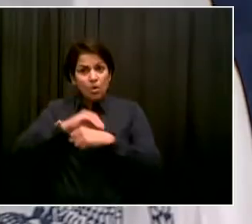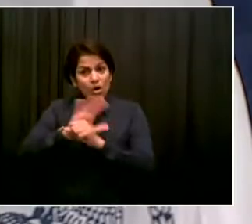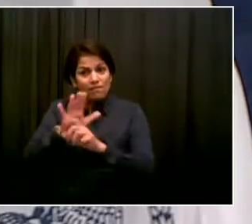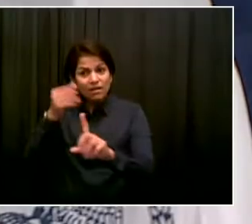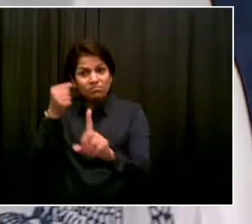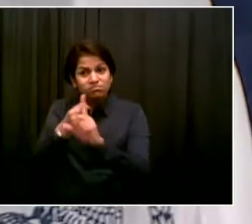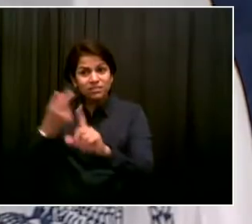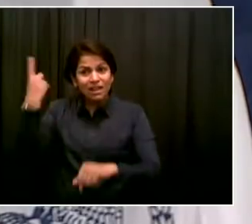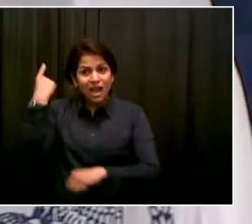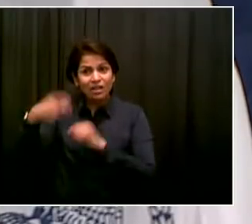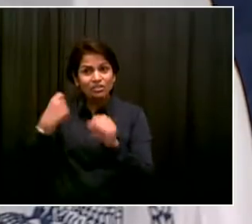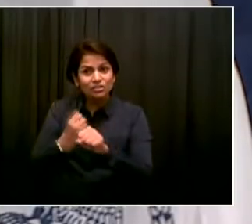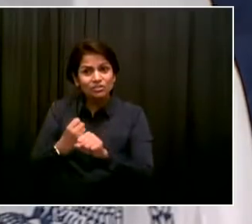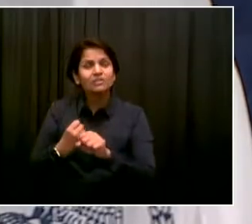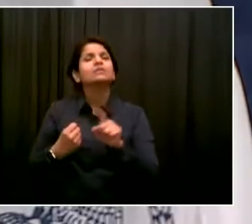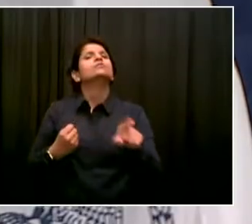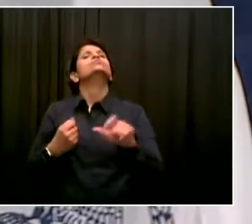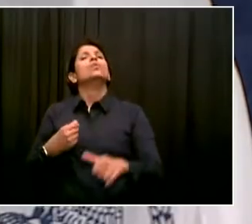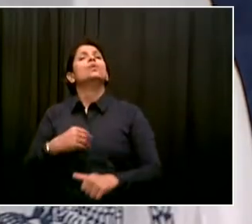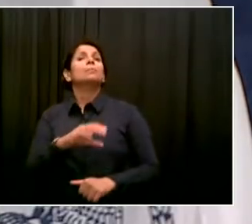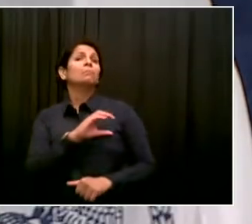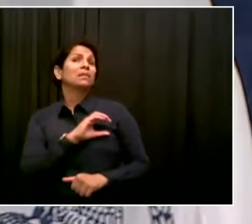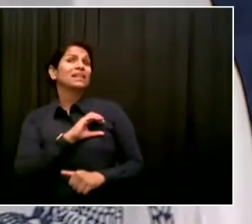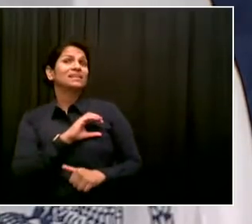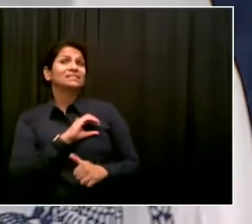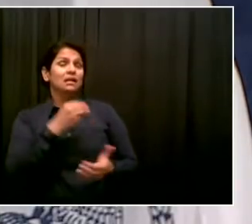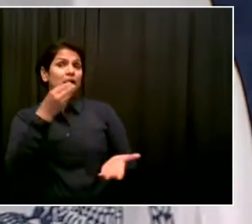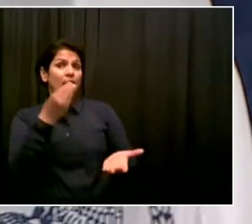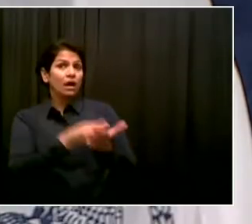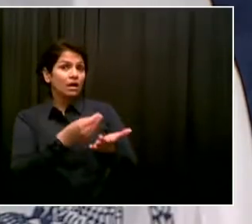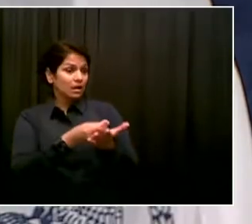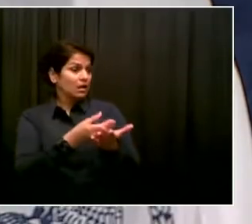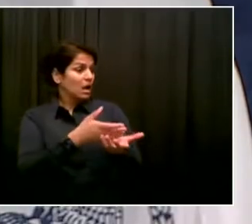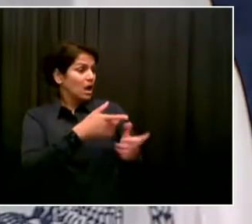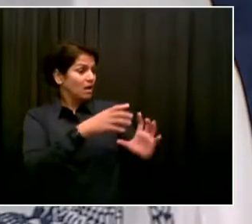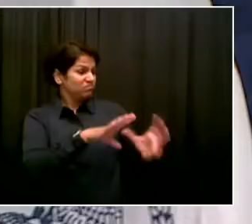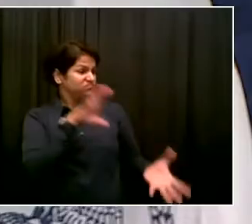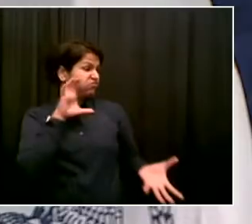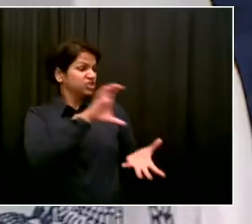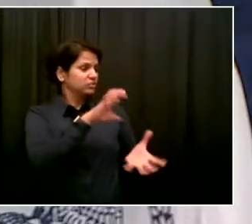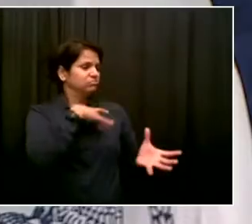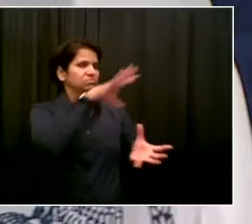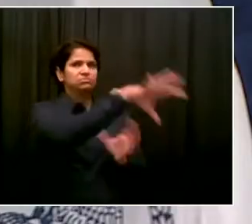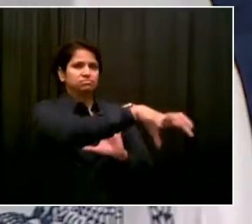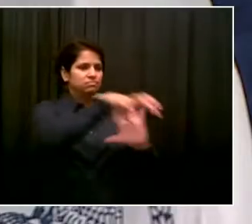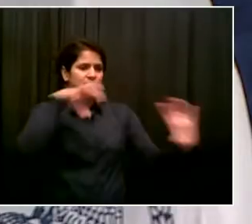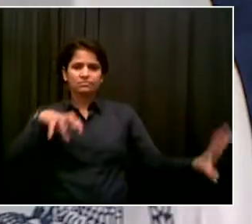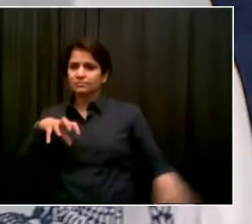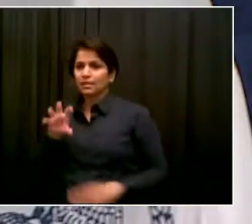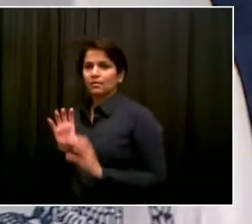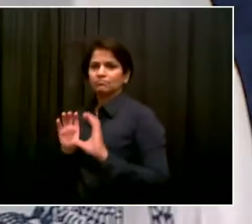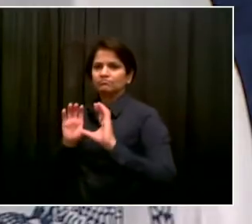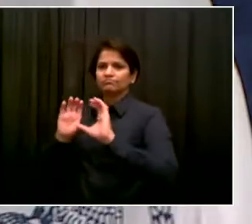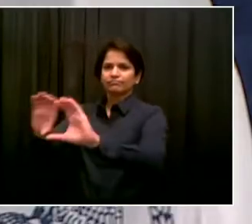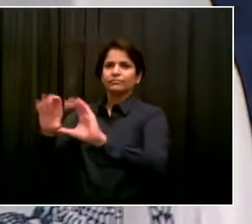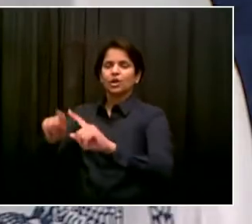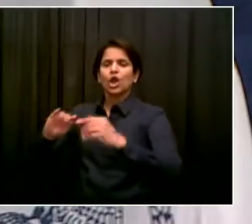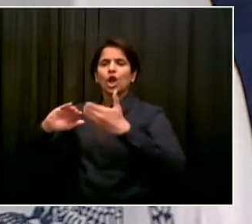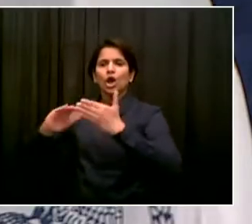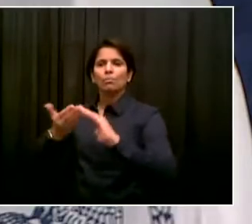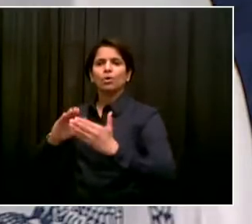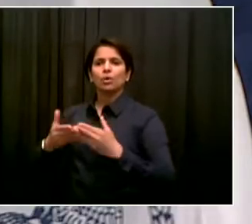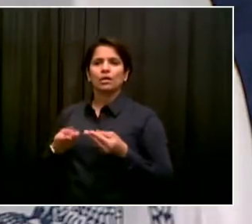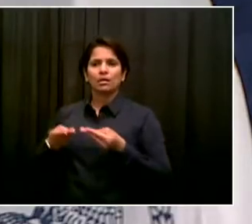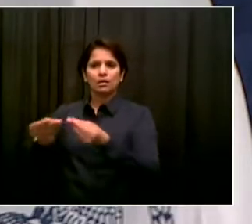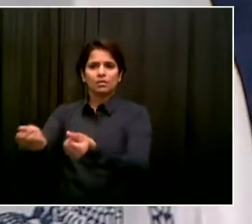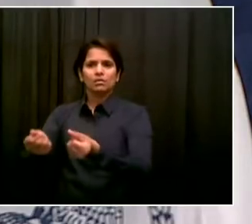COMMUNITS.IE